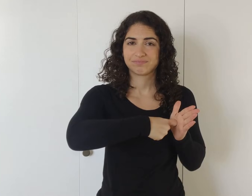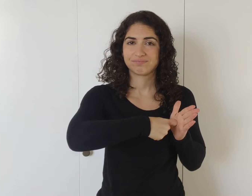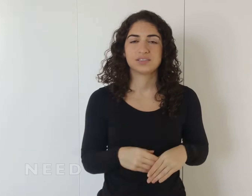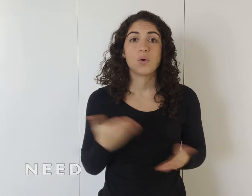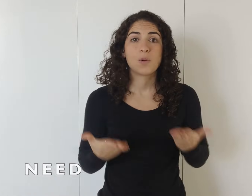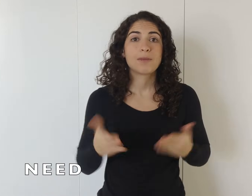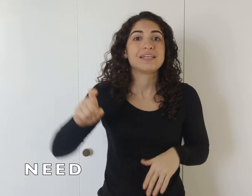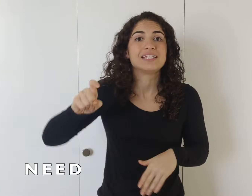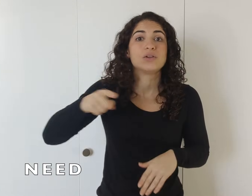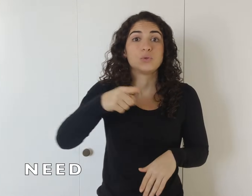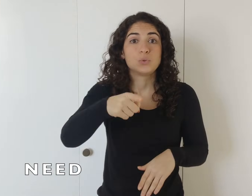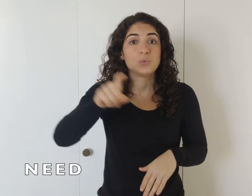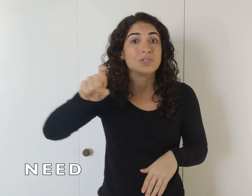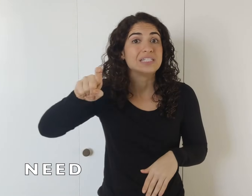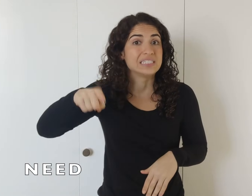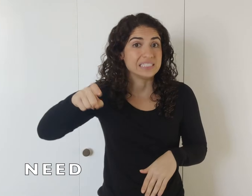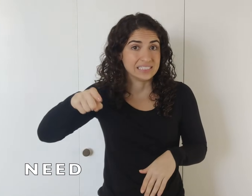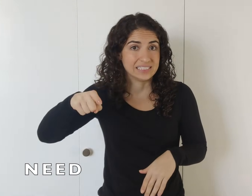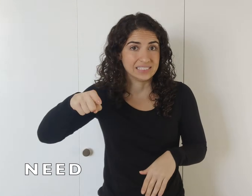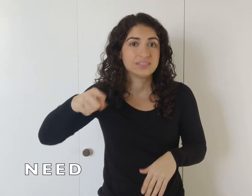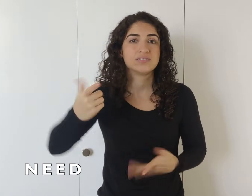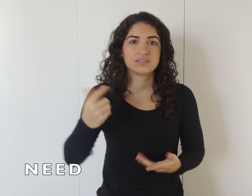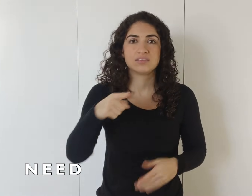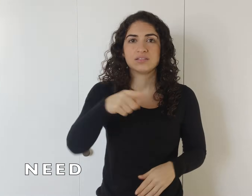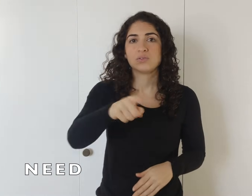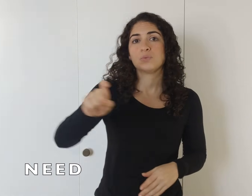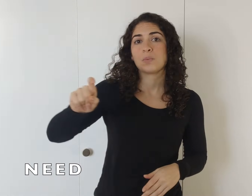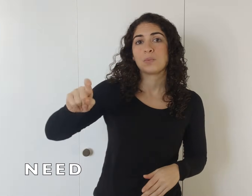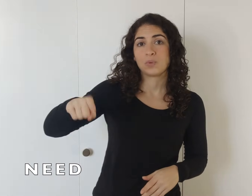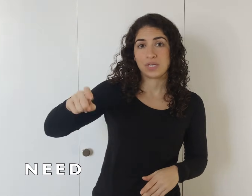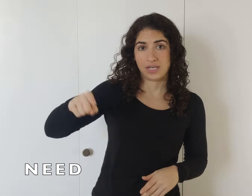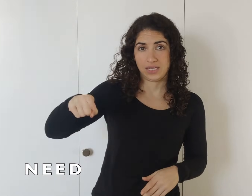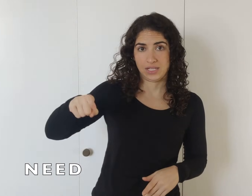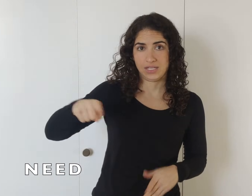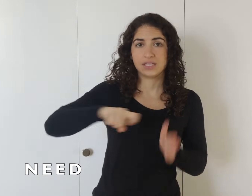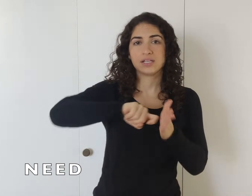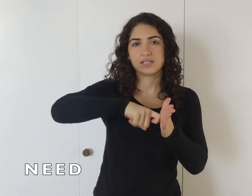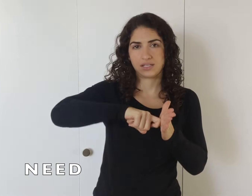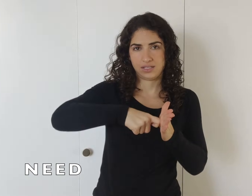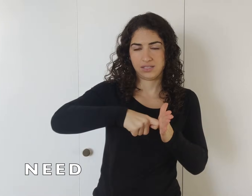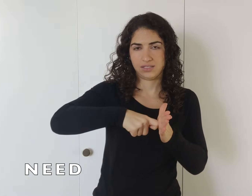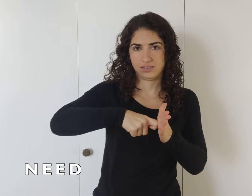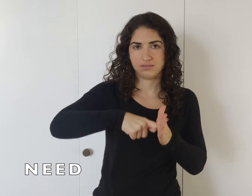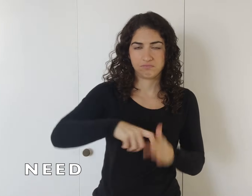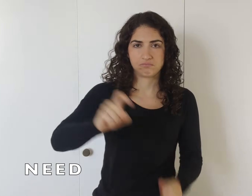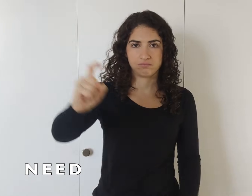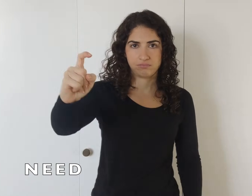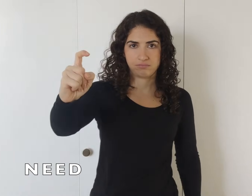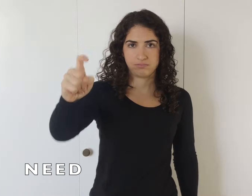Or maybe you NEED -- "you NEED" a key.